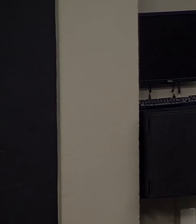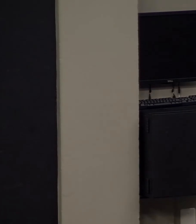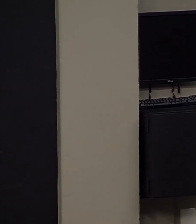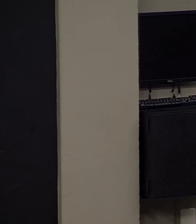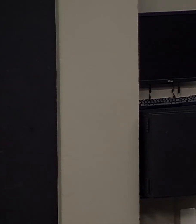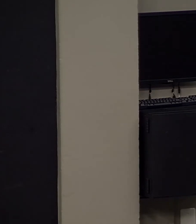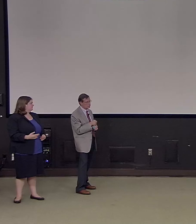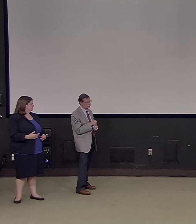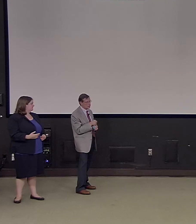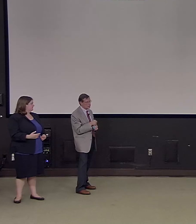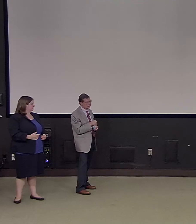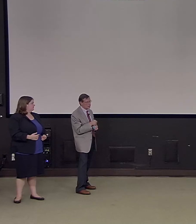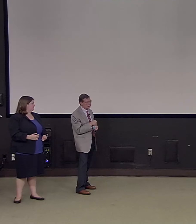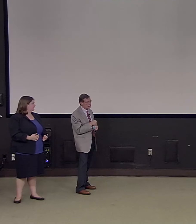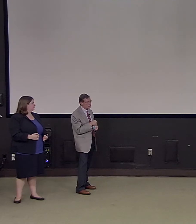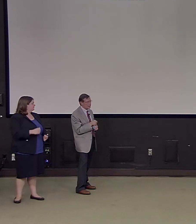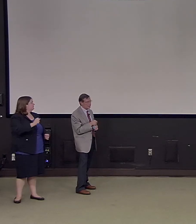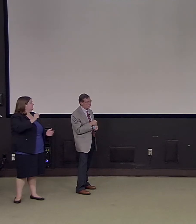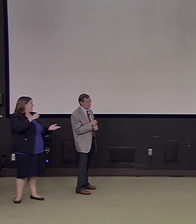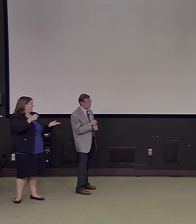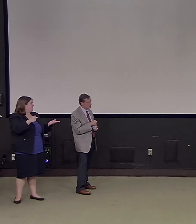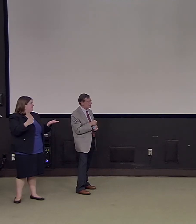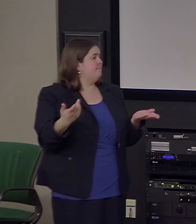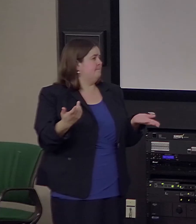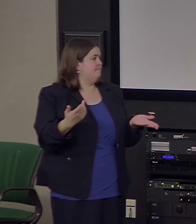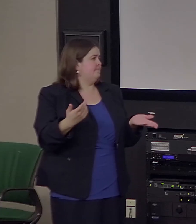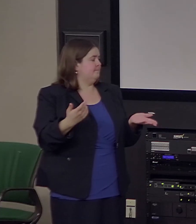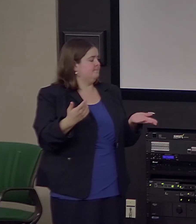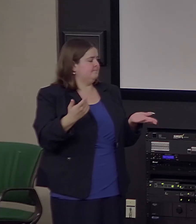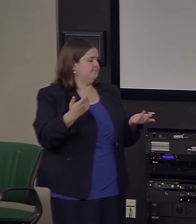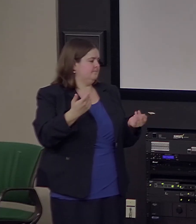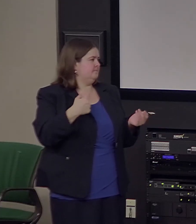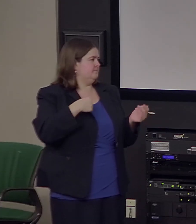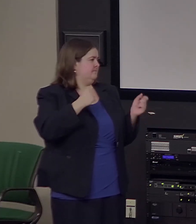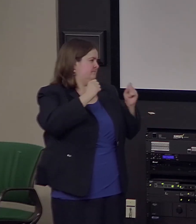in life really plays a big role. Yeah, I think that you're correct.